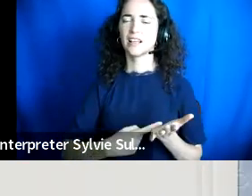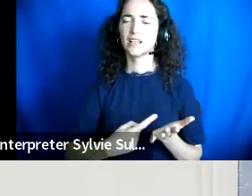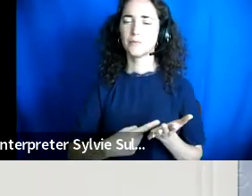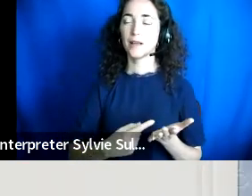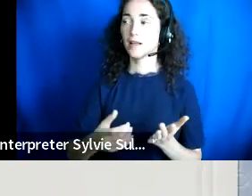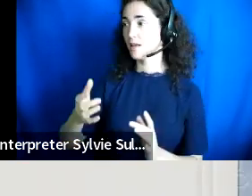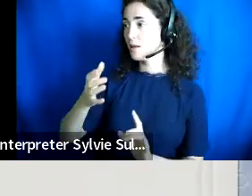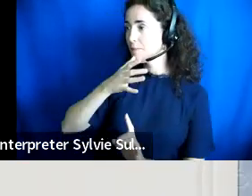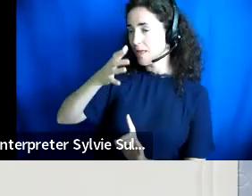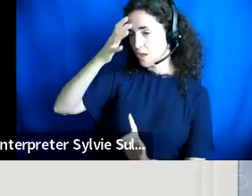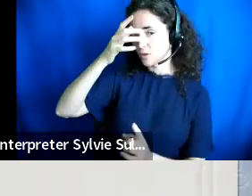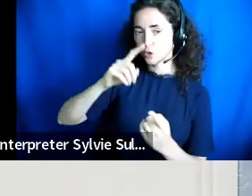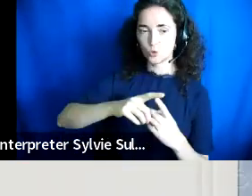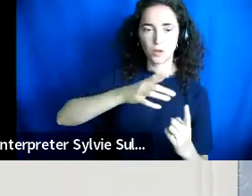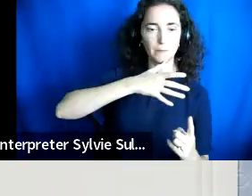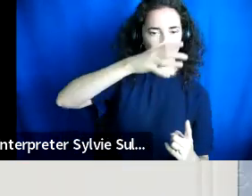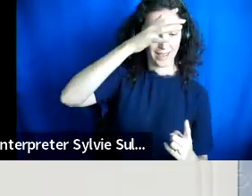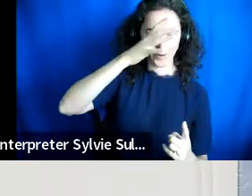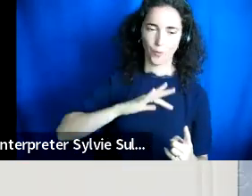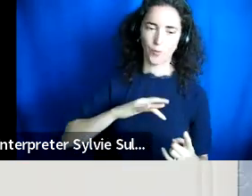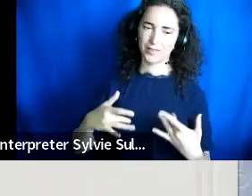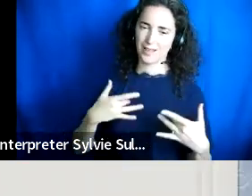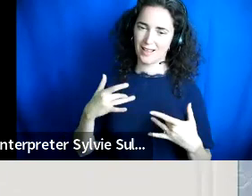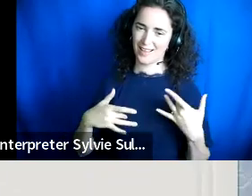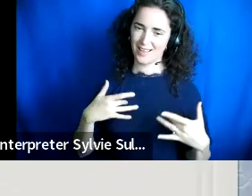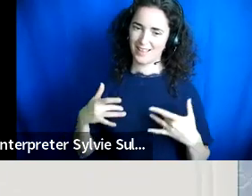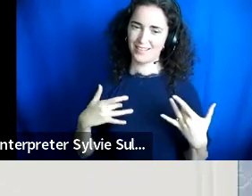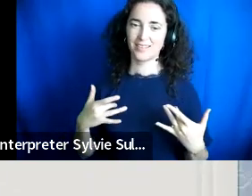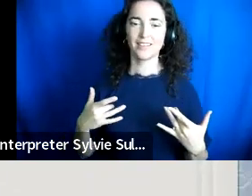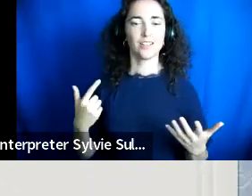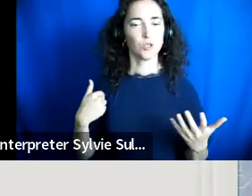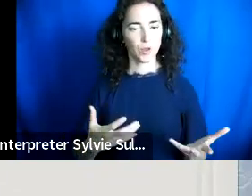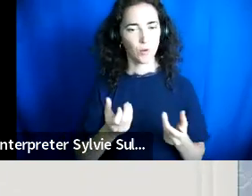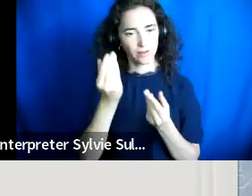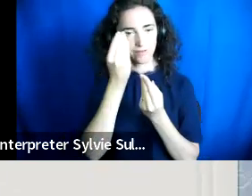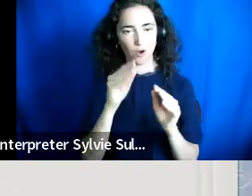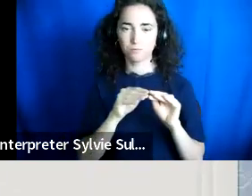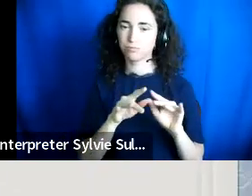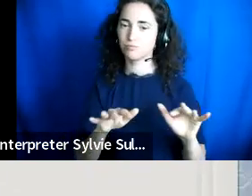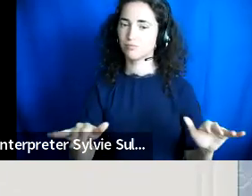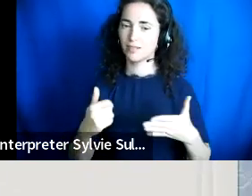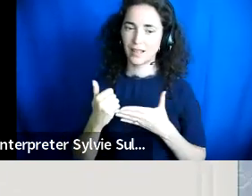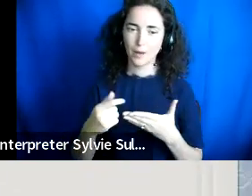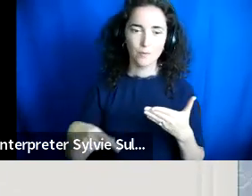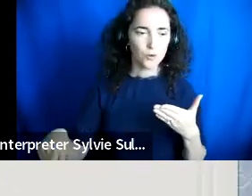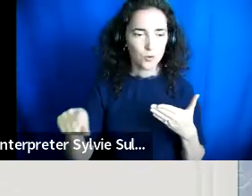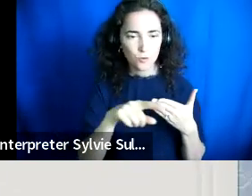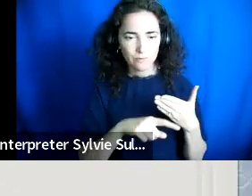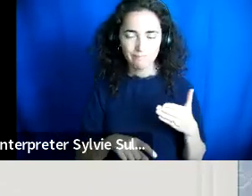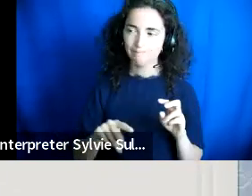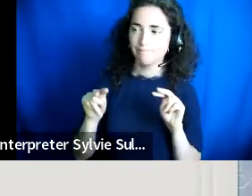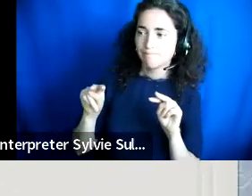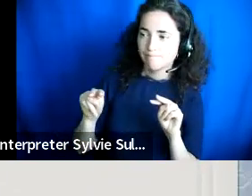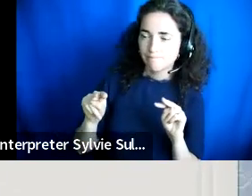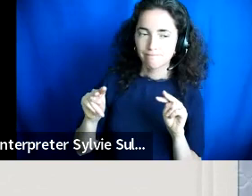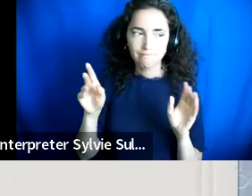We're excited about it. and we want we want to Spread the news and and help you keep your your eyes peeled, your ears peeled for what's coming next?